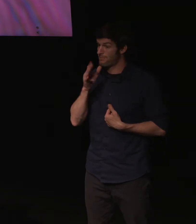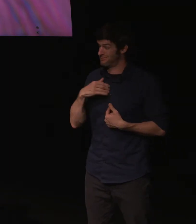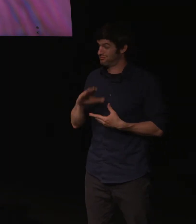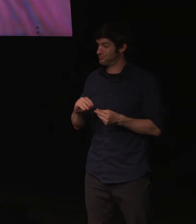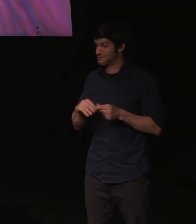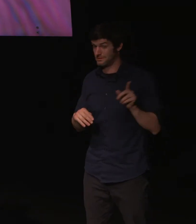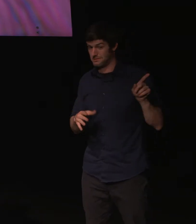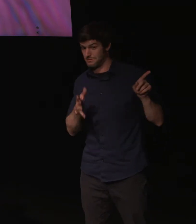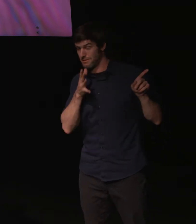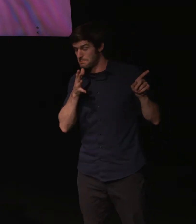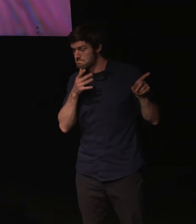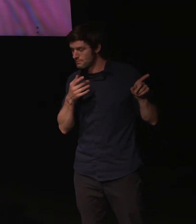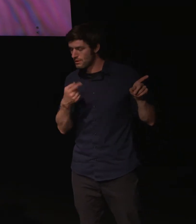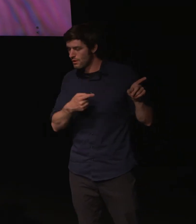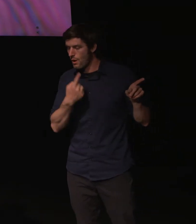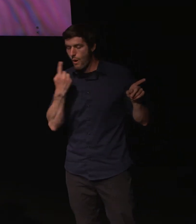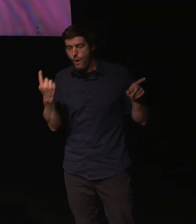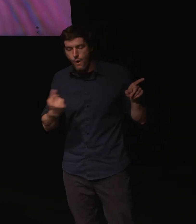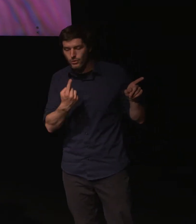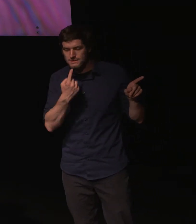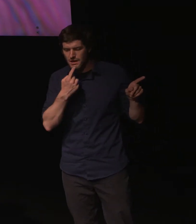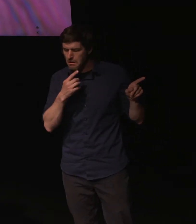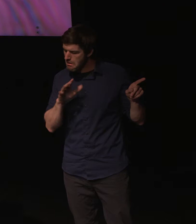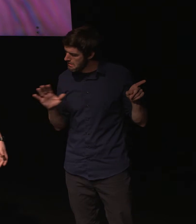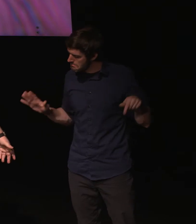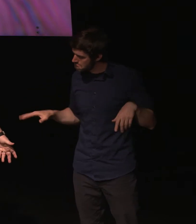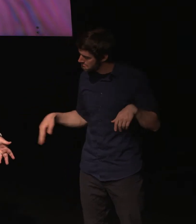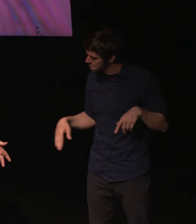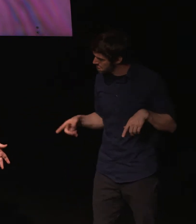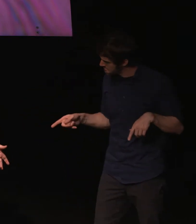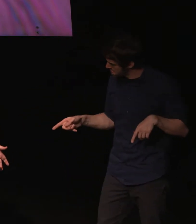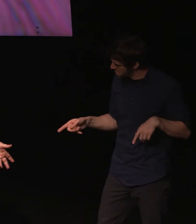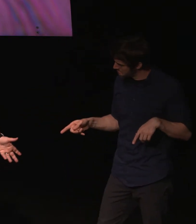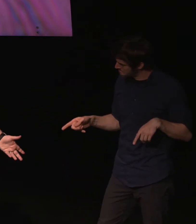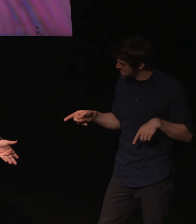always told me, she's like, "Well, you could get a real career,